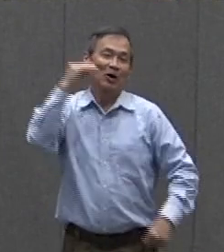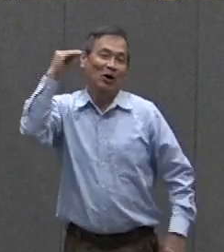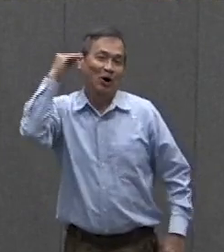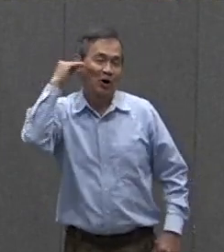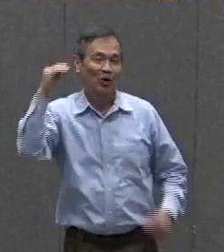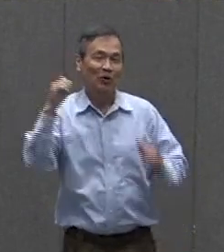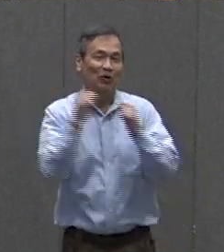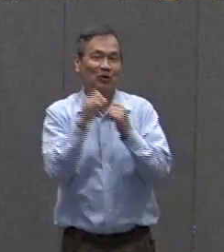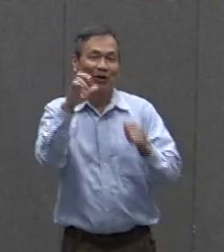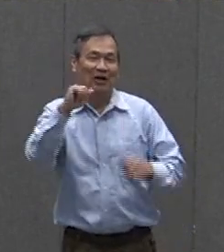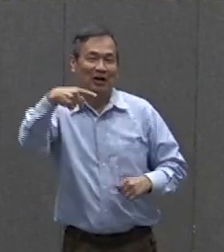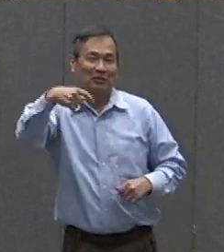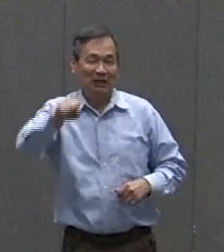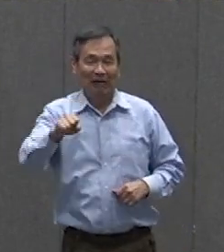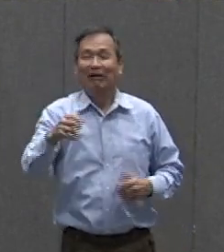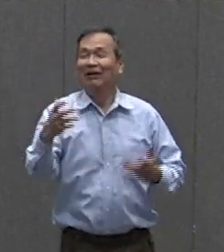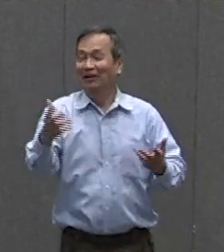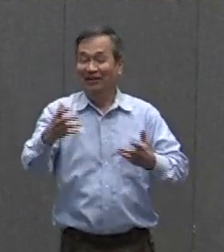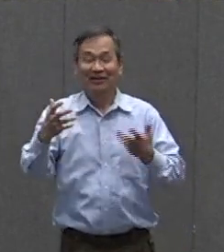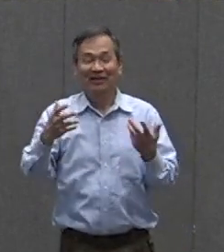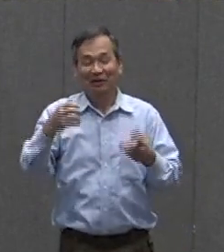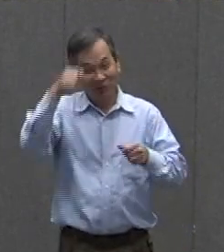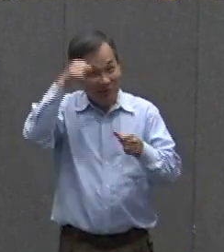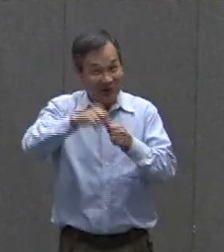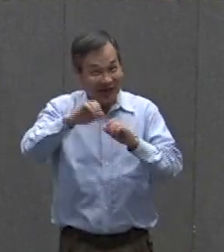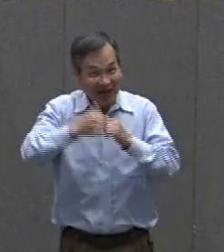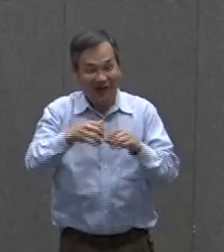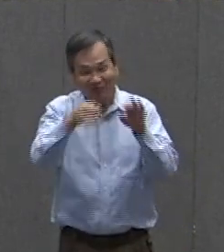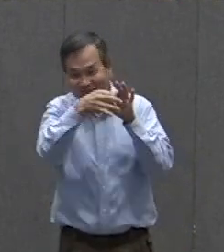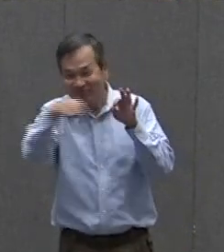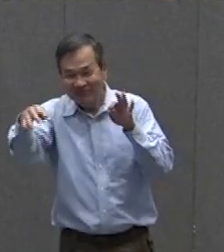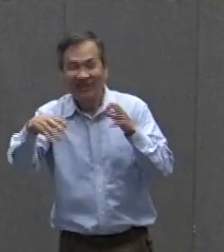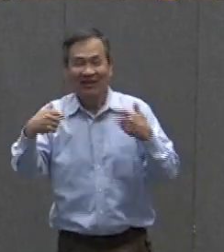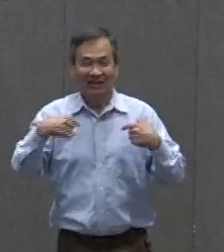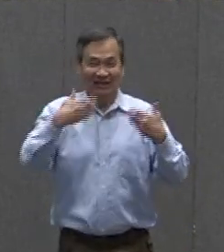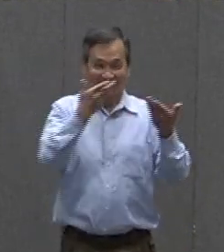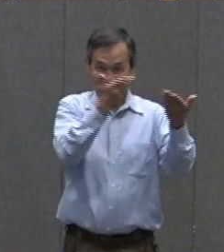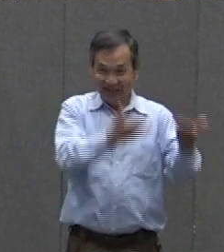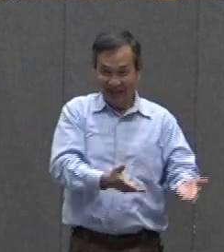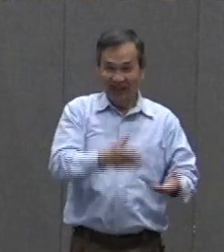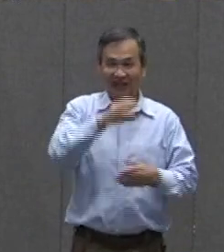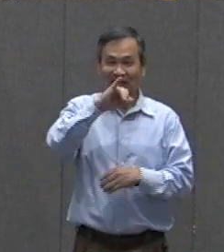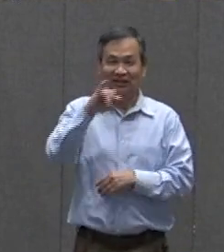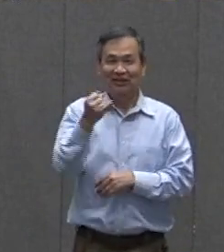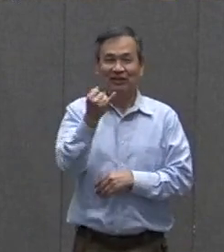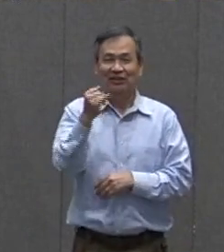I've gotta get used to saying that out loud. I'm Jami Jacobson and if you joined us yesterday,